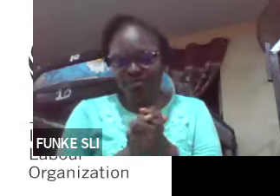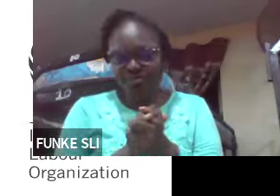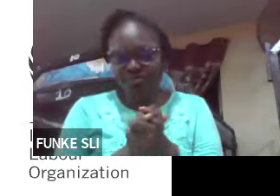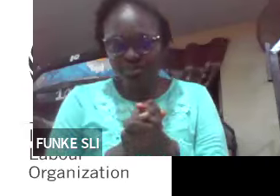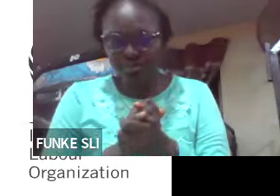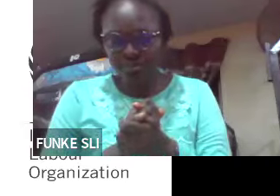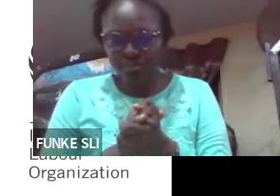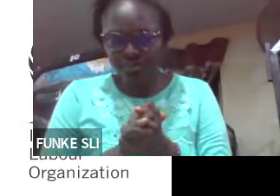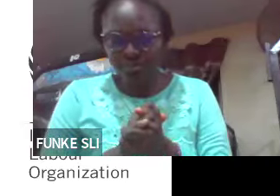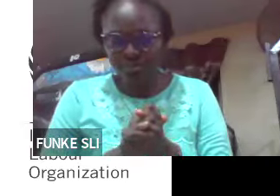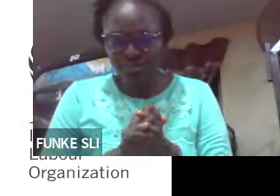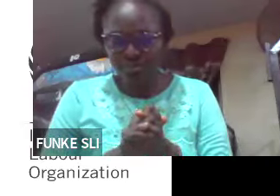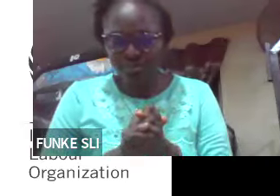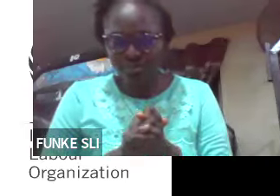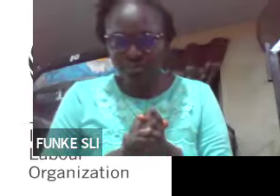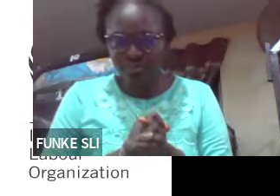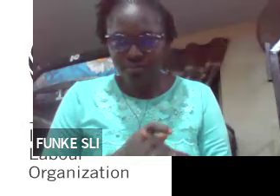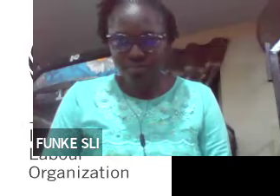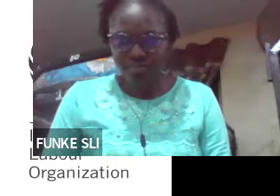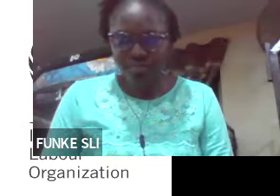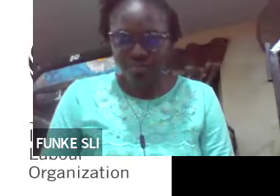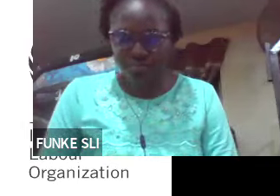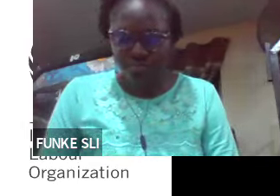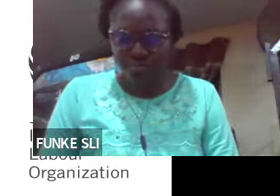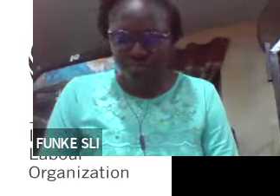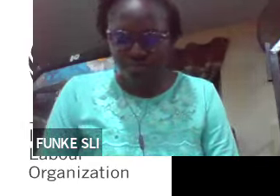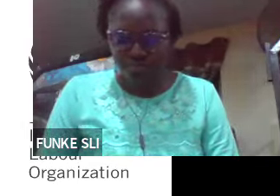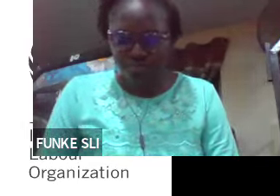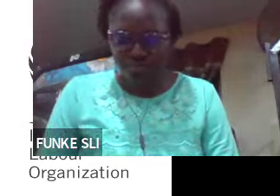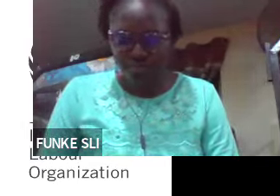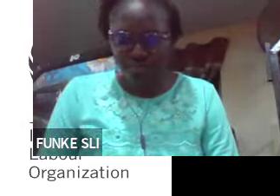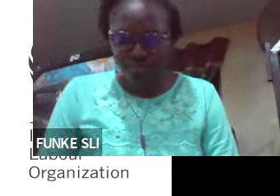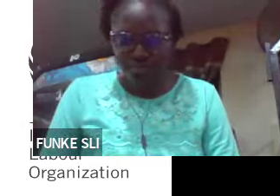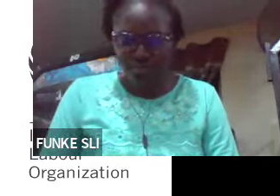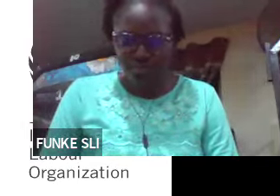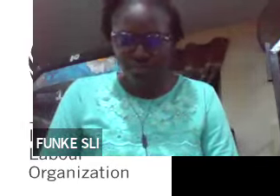sola bakre: Now, Billax, I muted, you have to unmute yourself. Nabilat Olabisi Bankole: Yes, yes, I would love to do that.